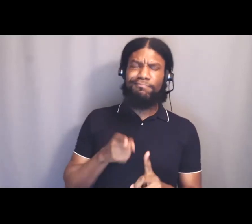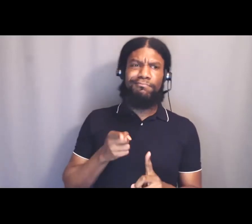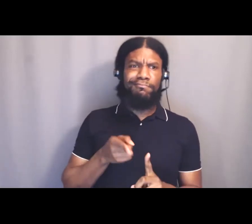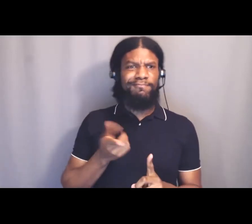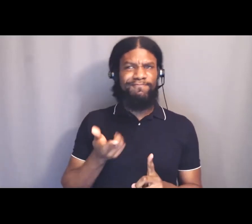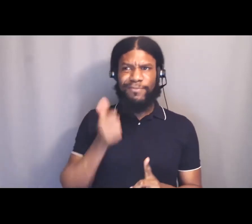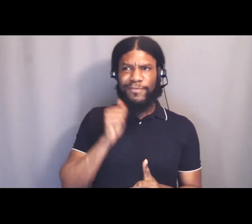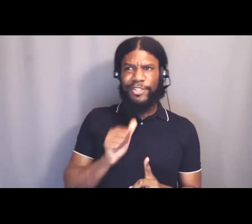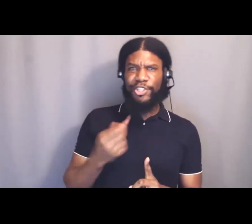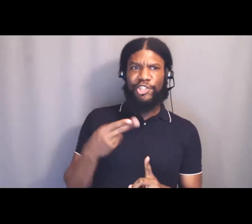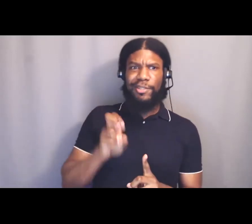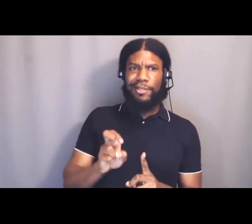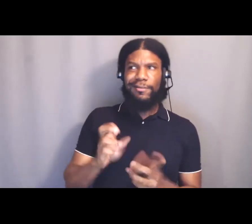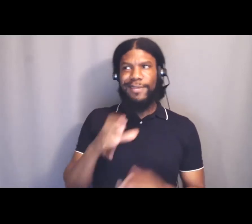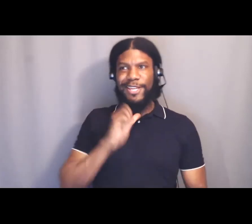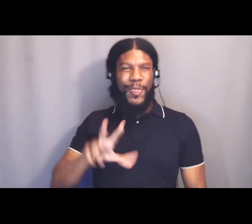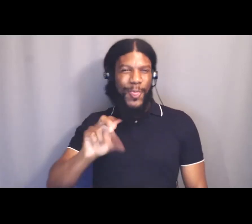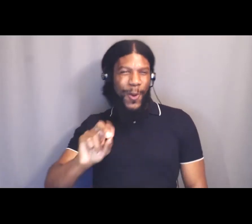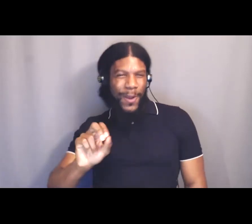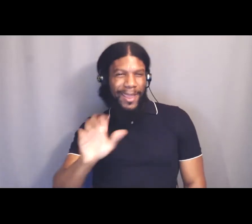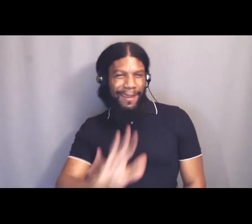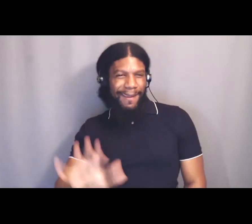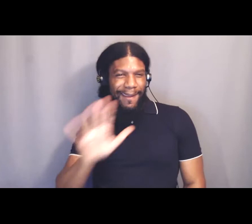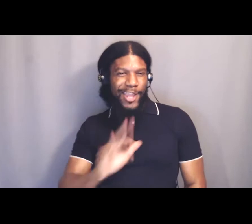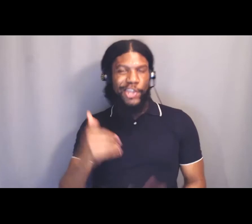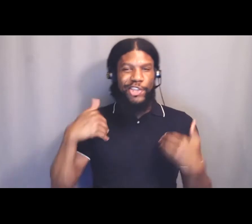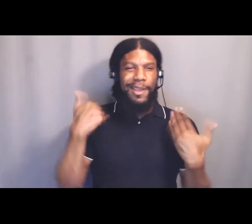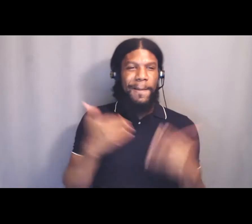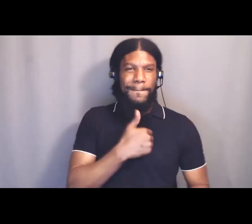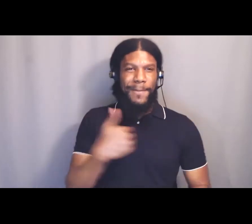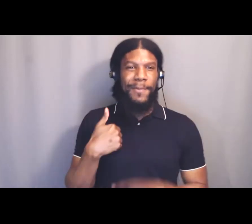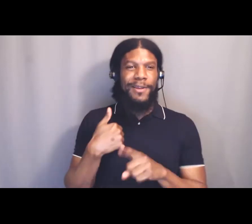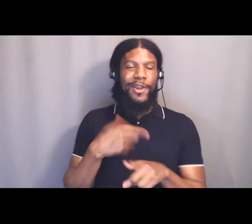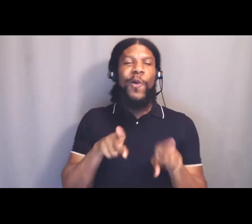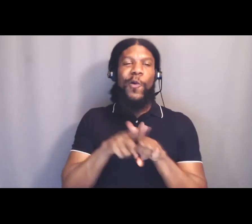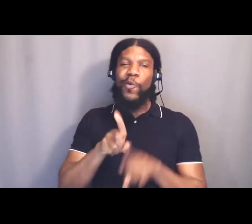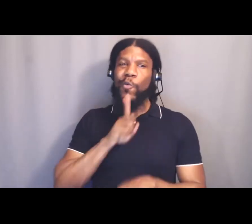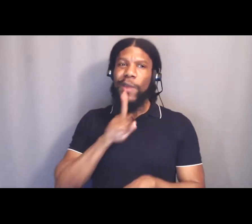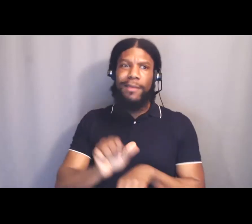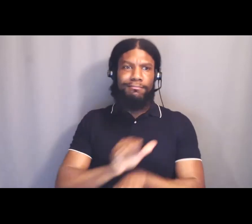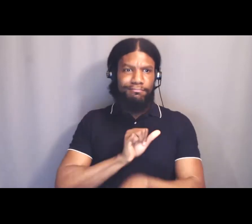30 year old members, younger members is also very involved in Black Lives Matter.